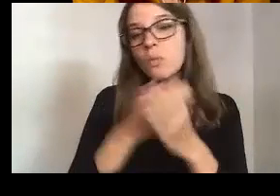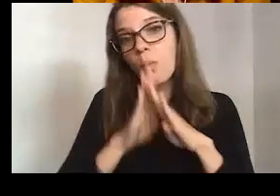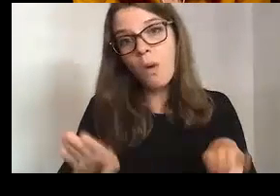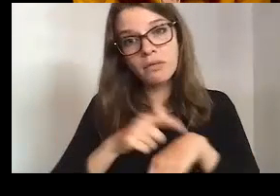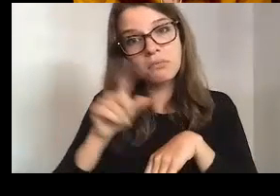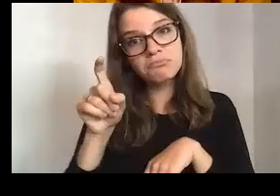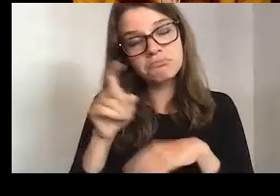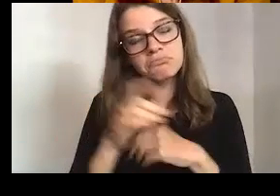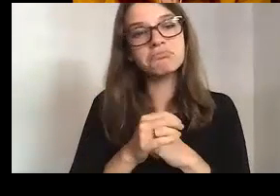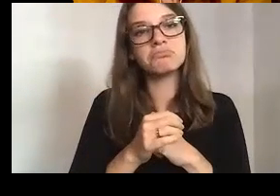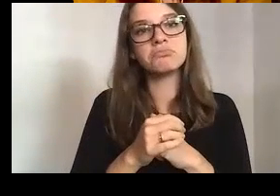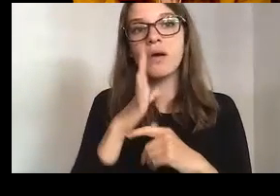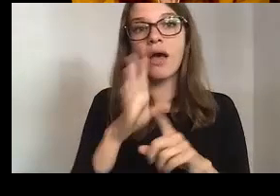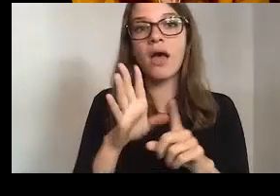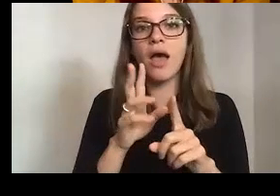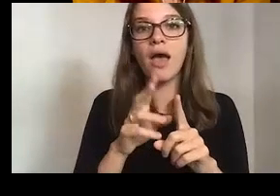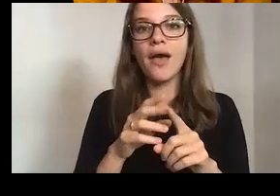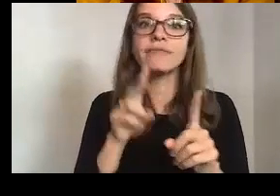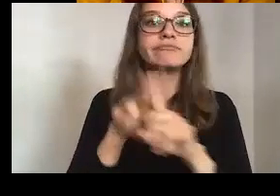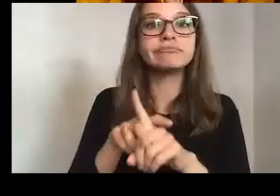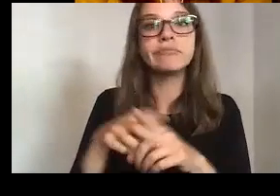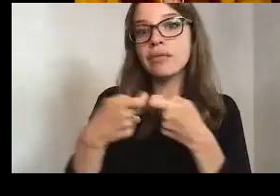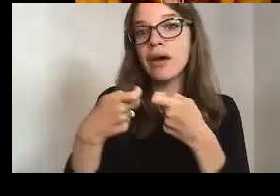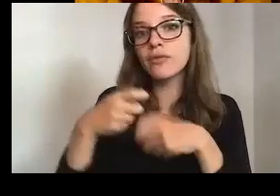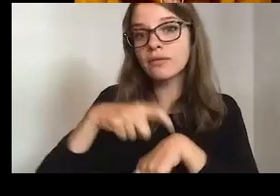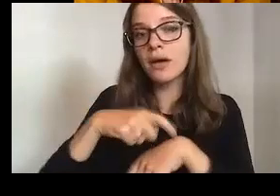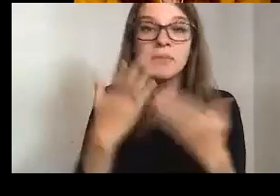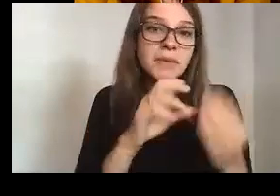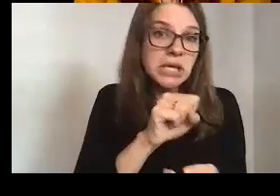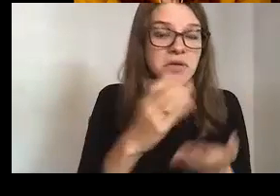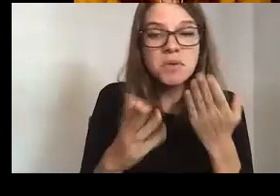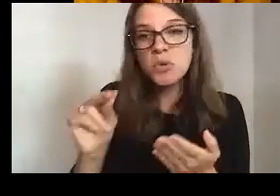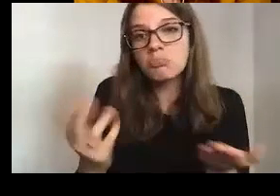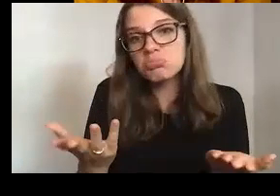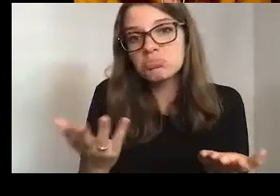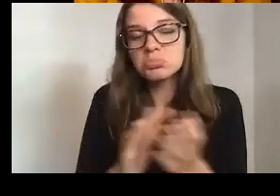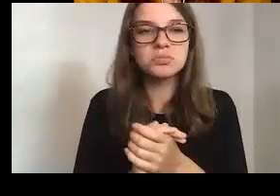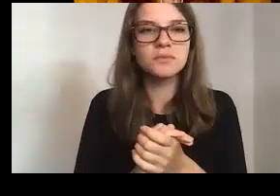will there be designated electronics time maybe yes maybe no but thinking about the structure